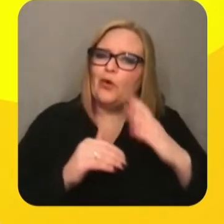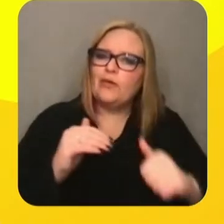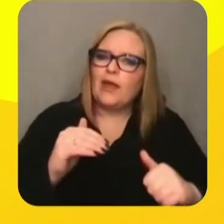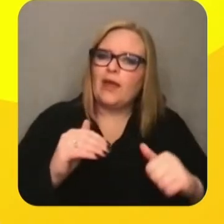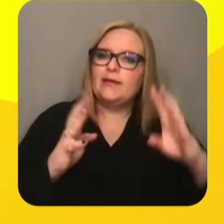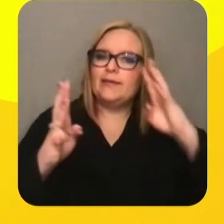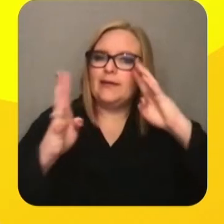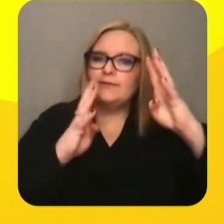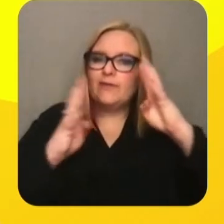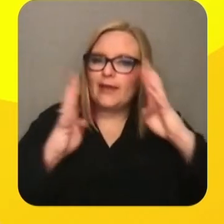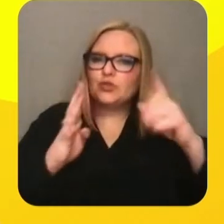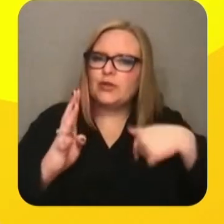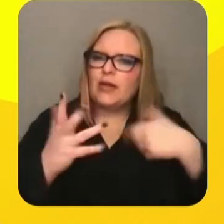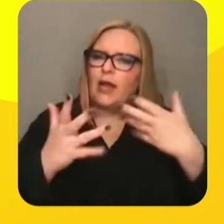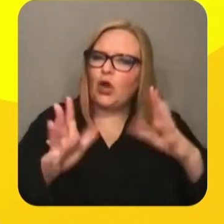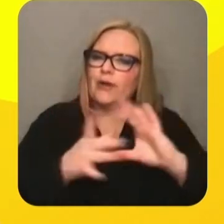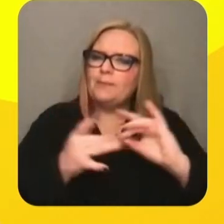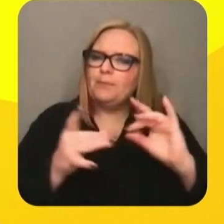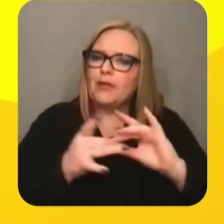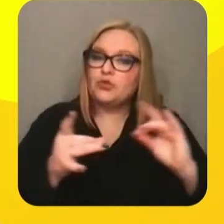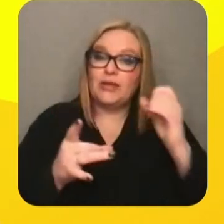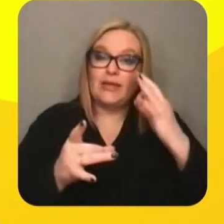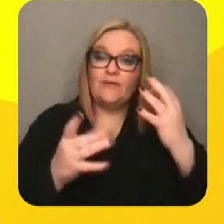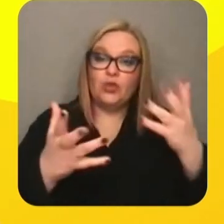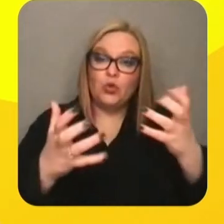that I mentioned earlier, is that if you really wanna serve a global community,